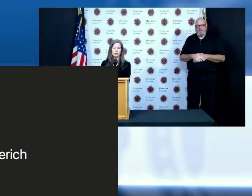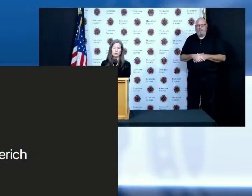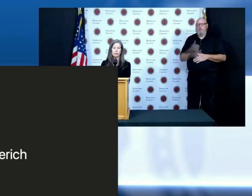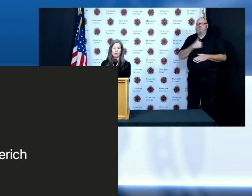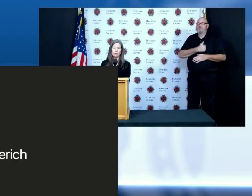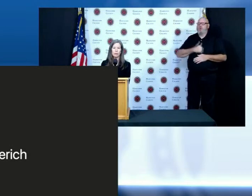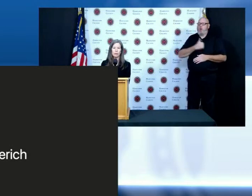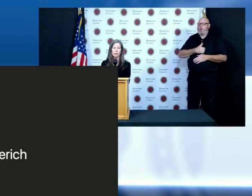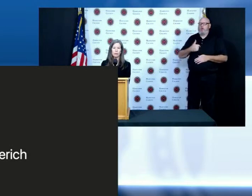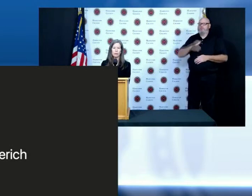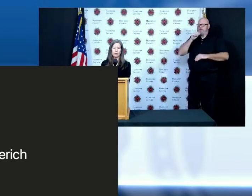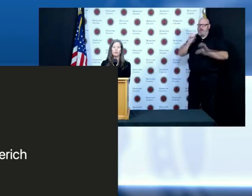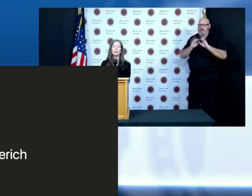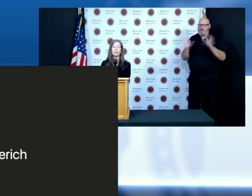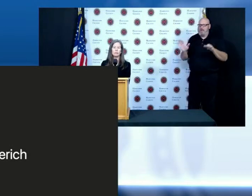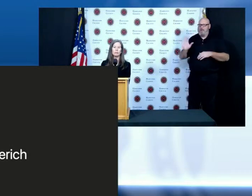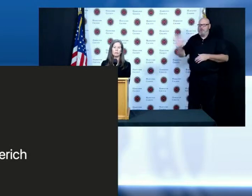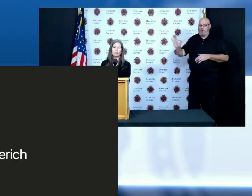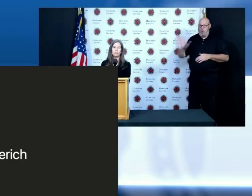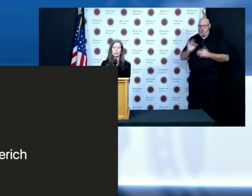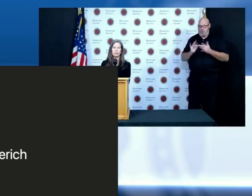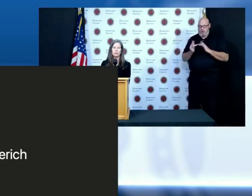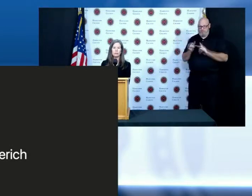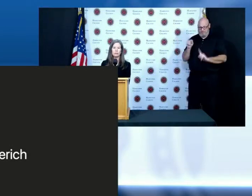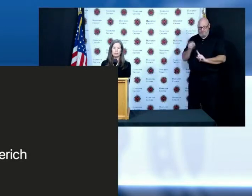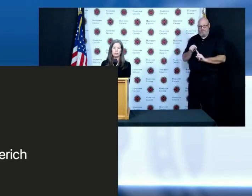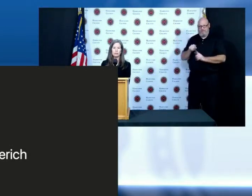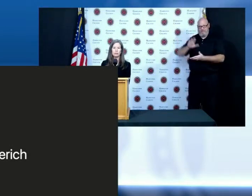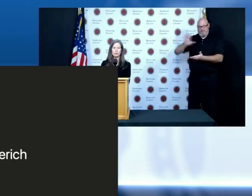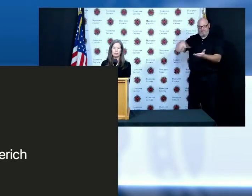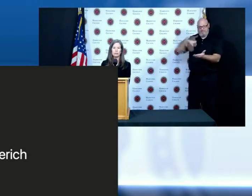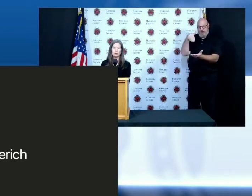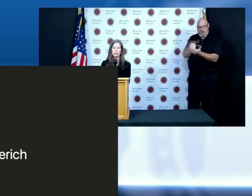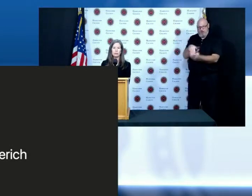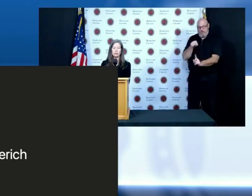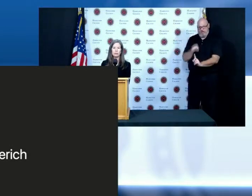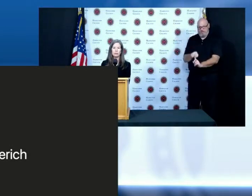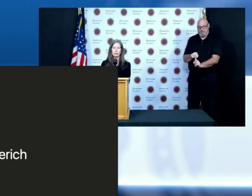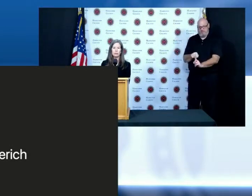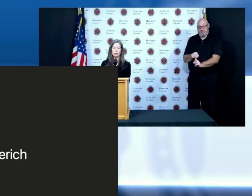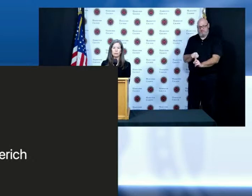go to the City Health I mean so people can sign up more than once I am we've said